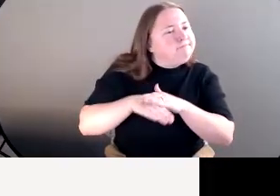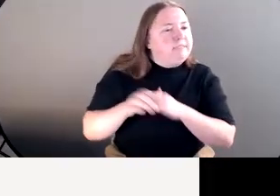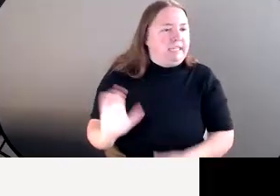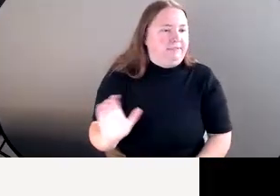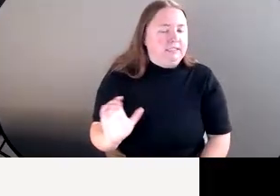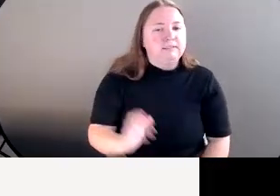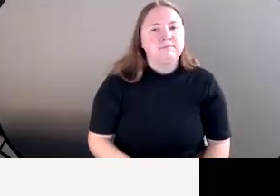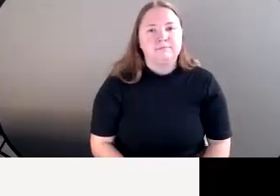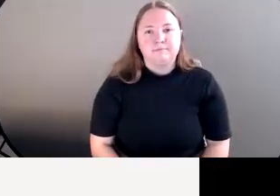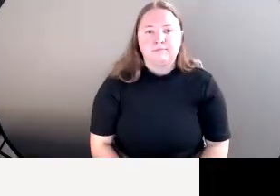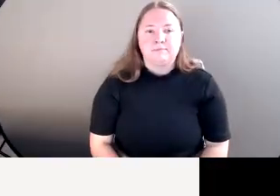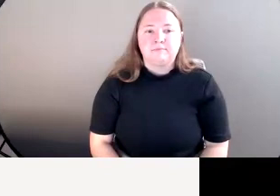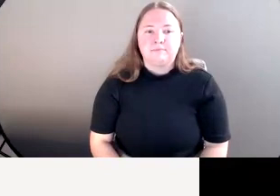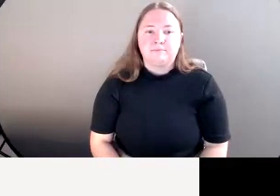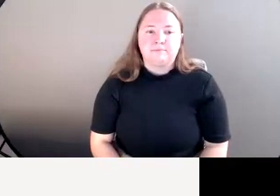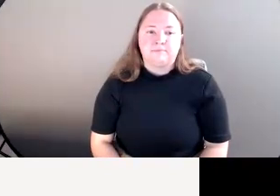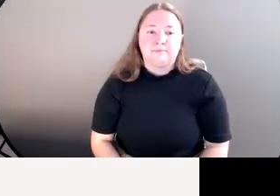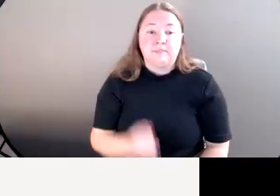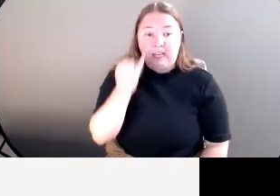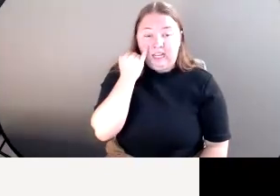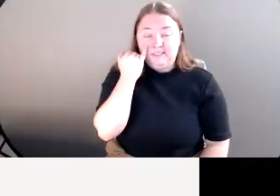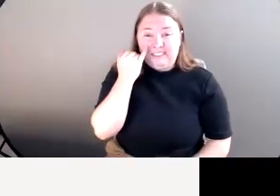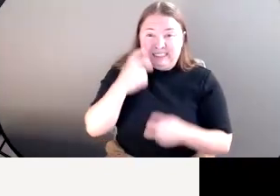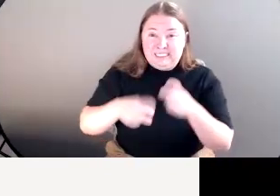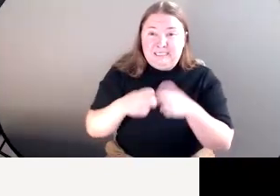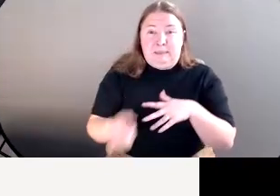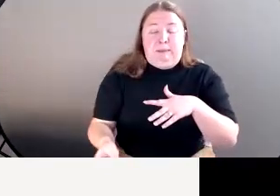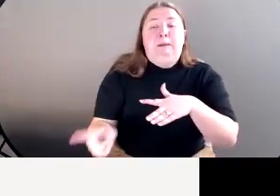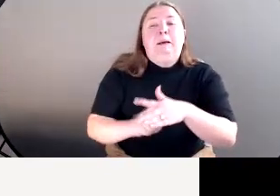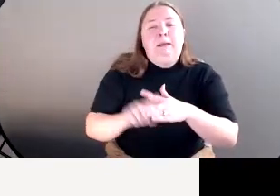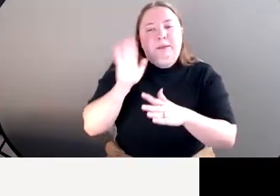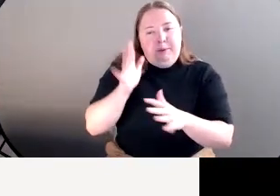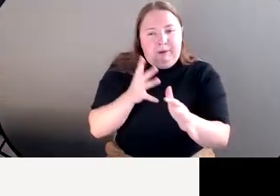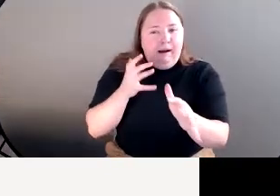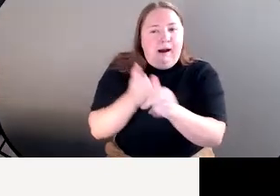If there are any issues, they will also update this page as well